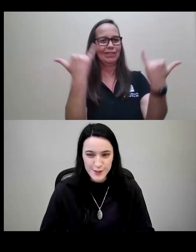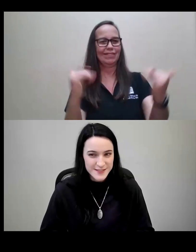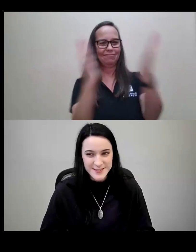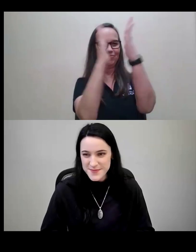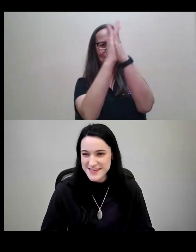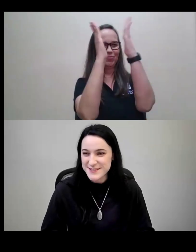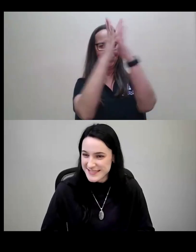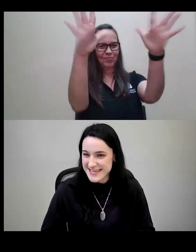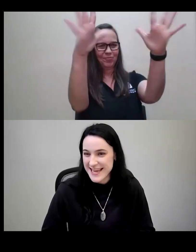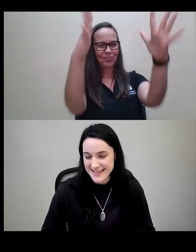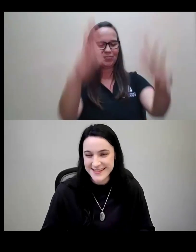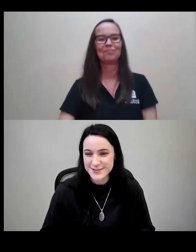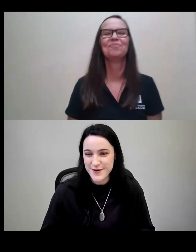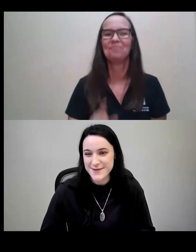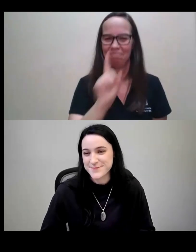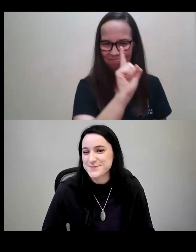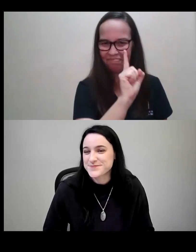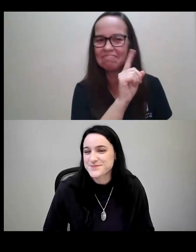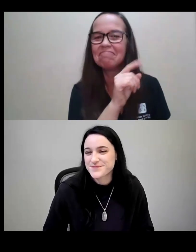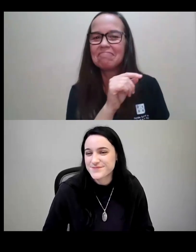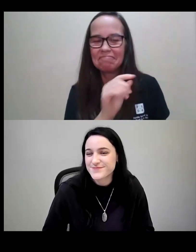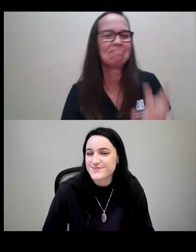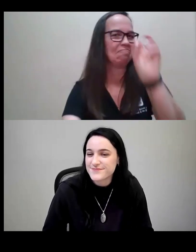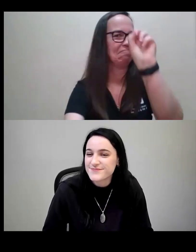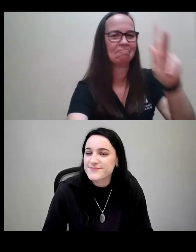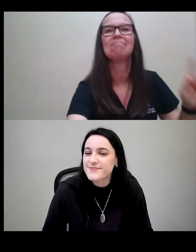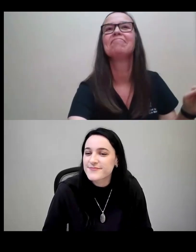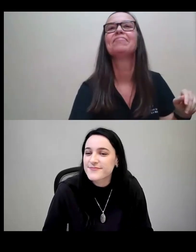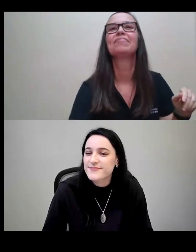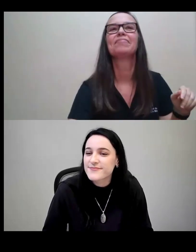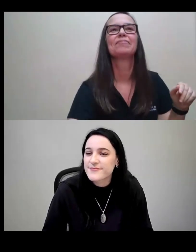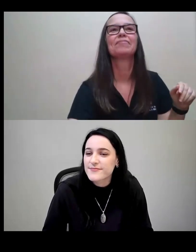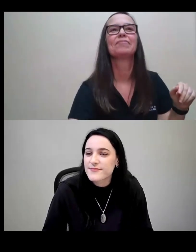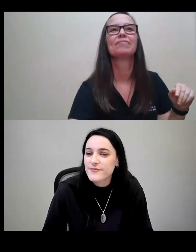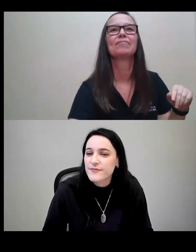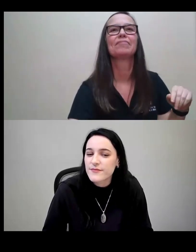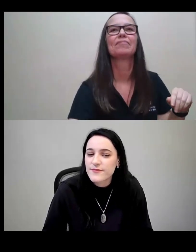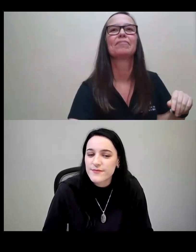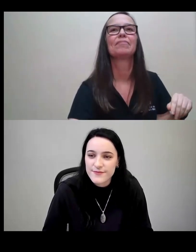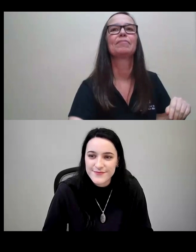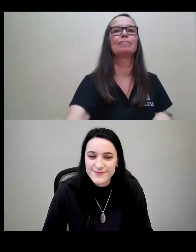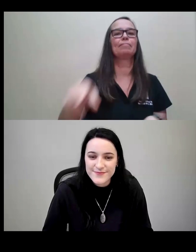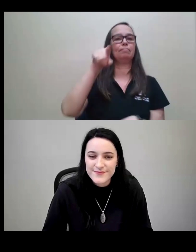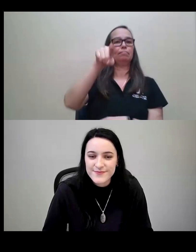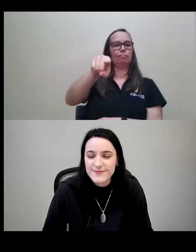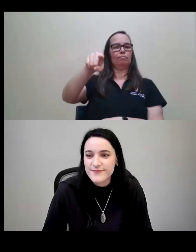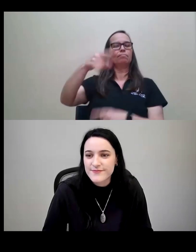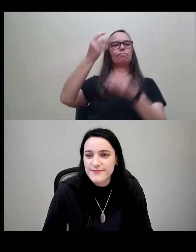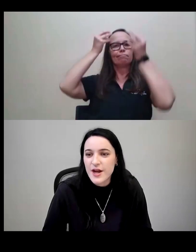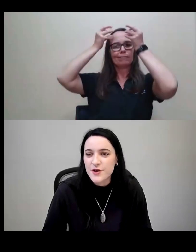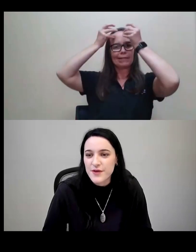We're learning something new today. That's great.